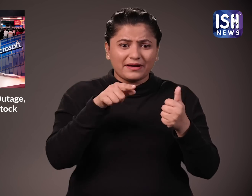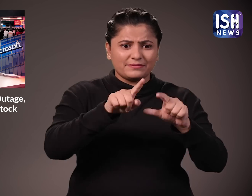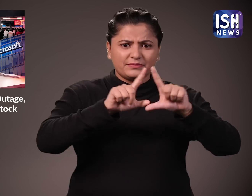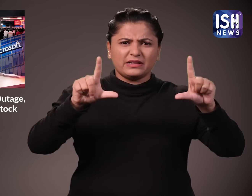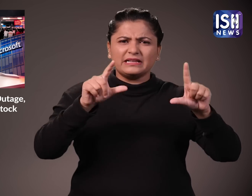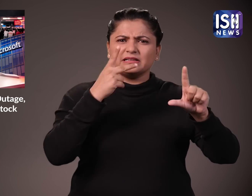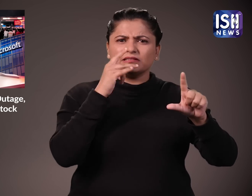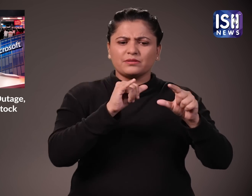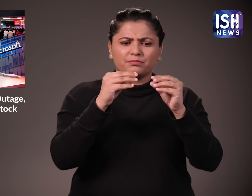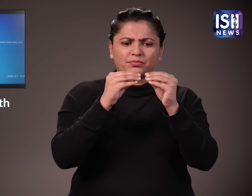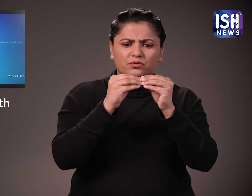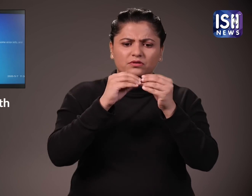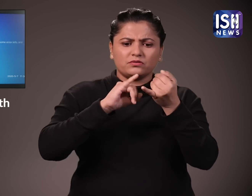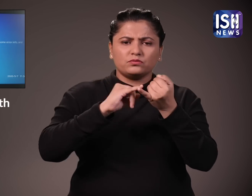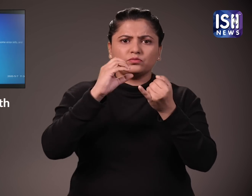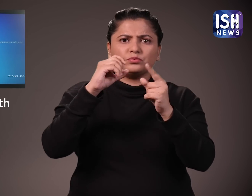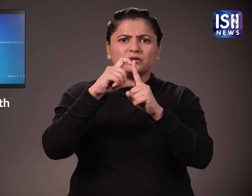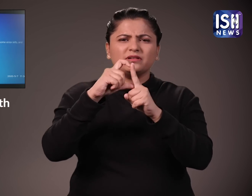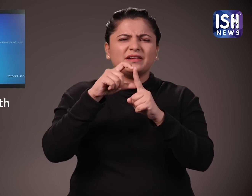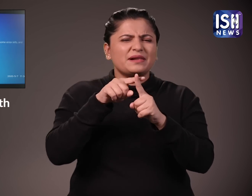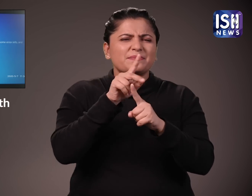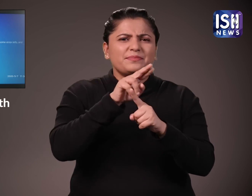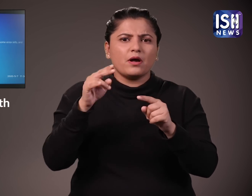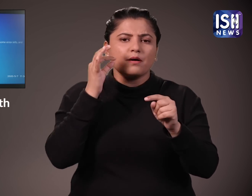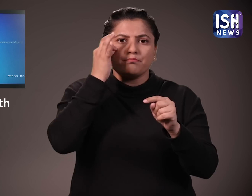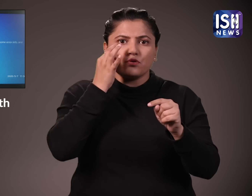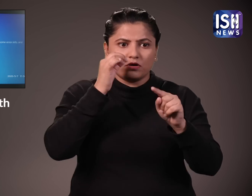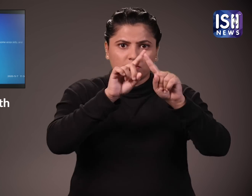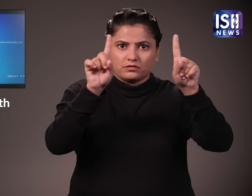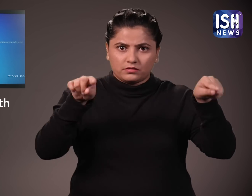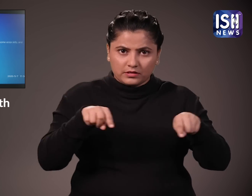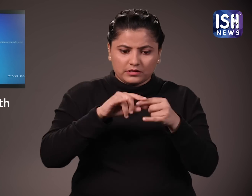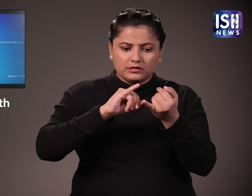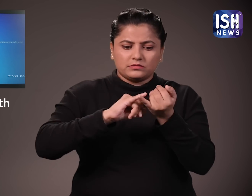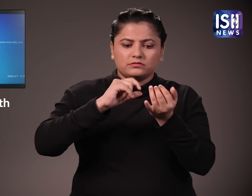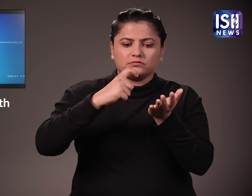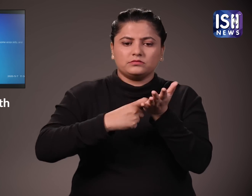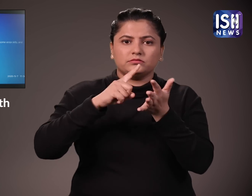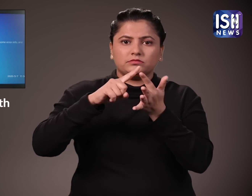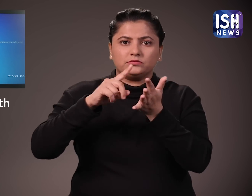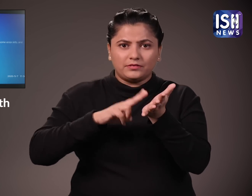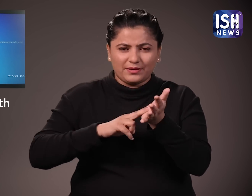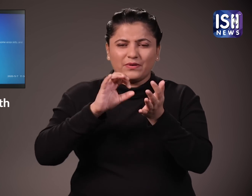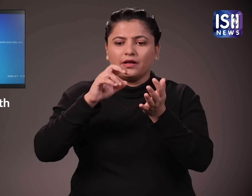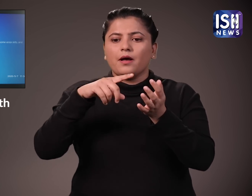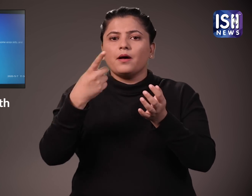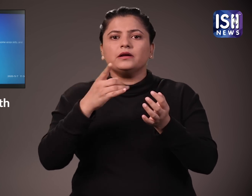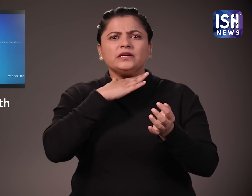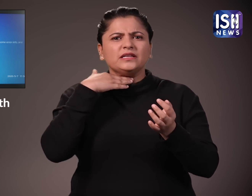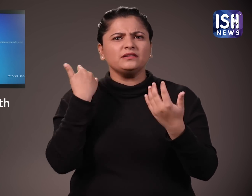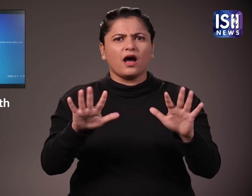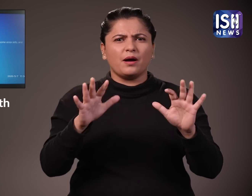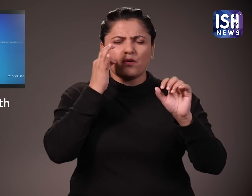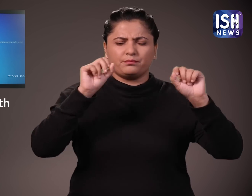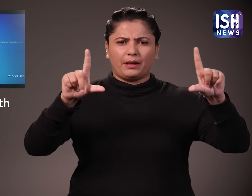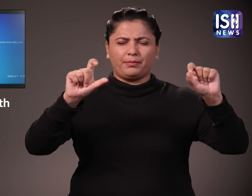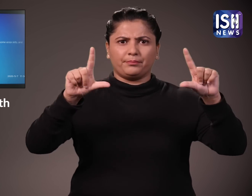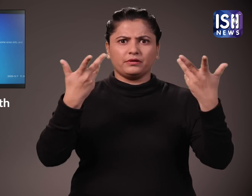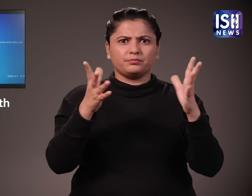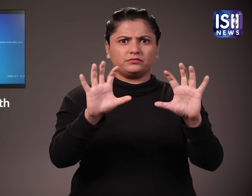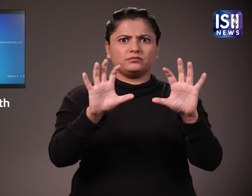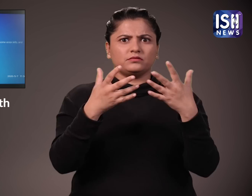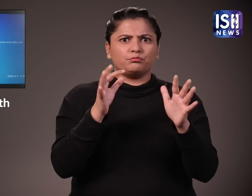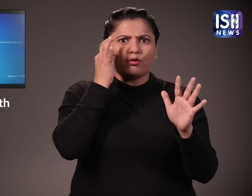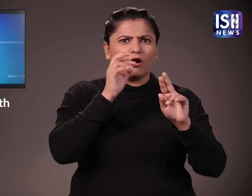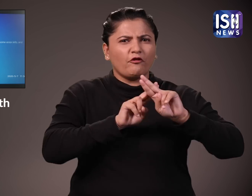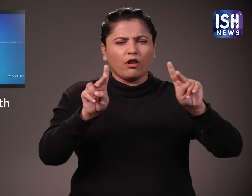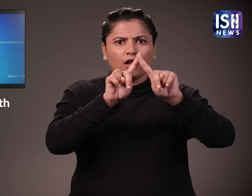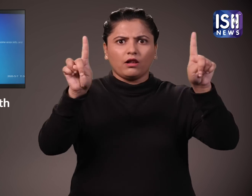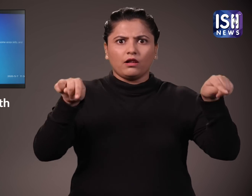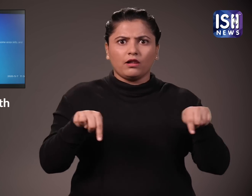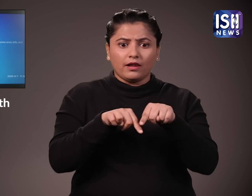A “blue screen of death” (BSOD) appeared on all the device’s screens.